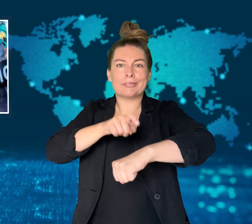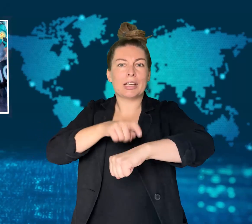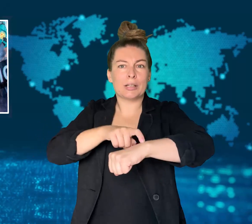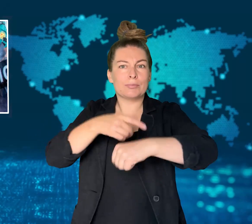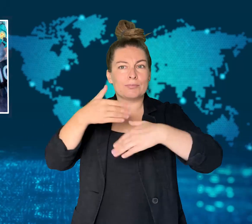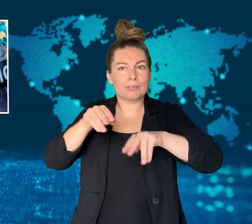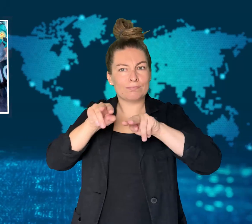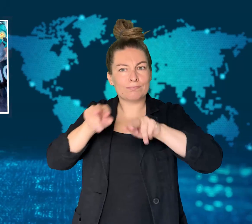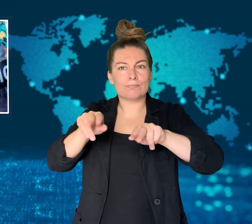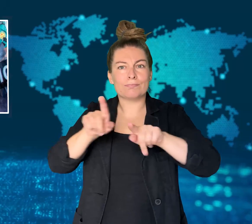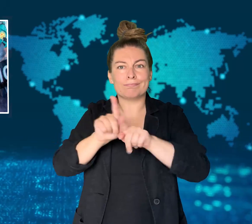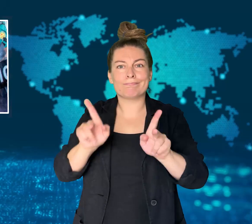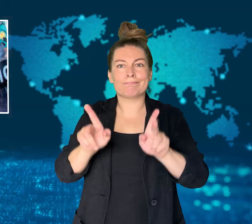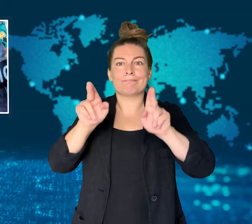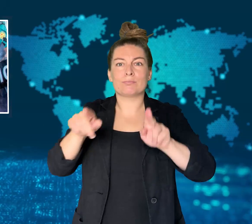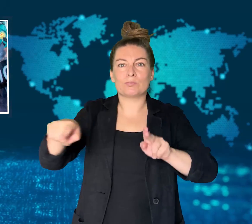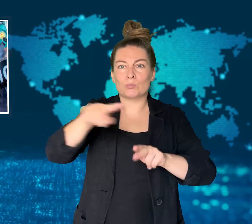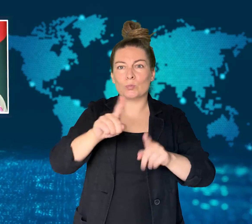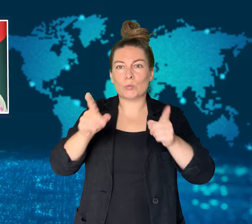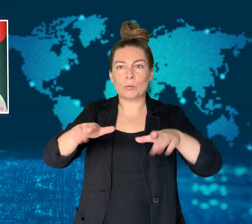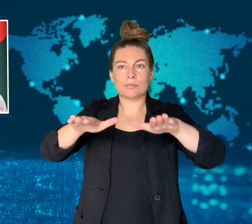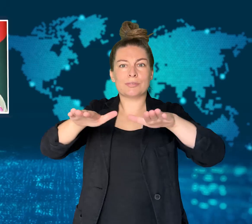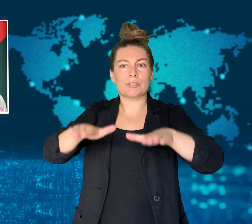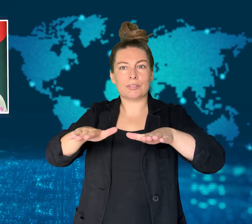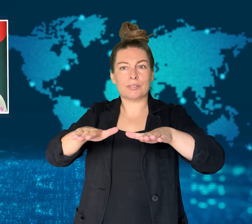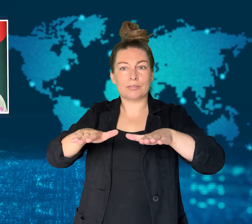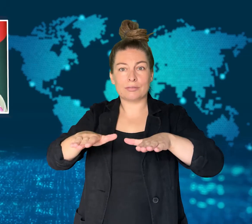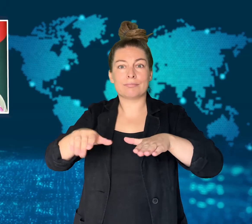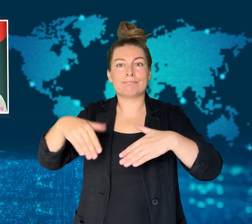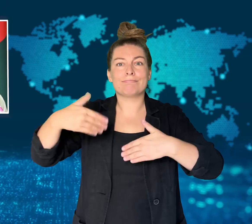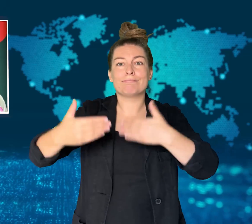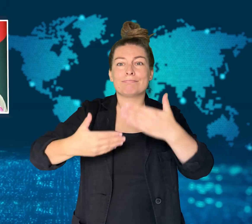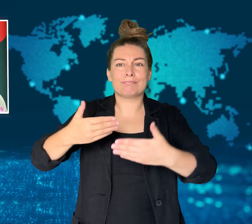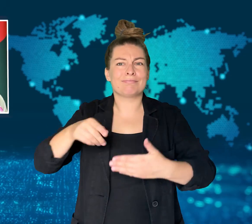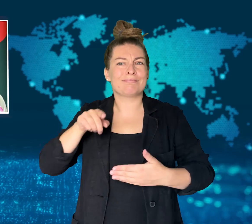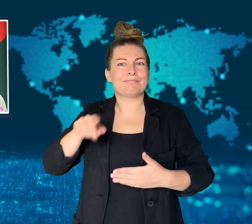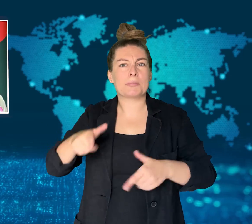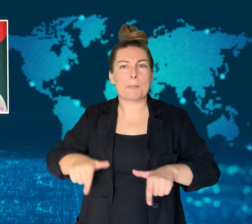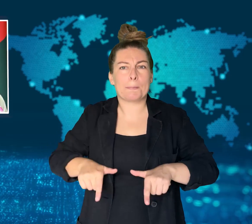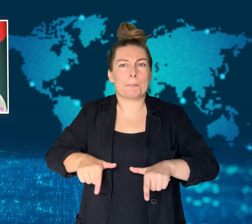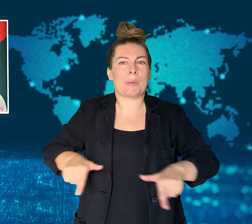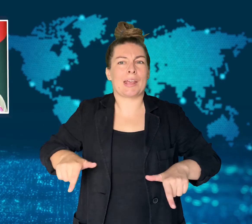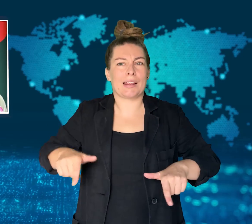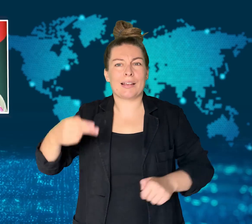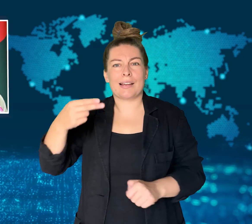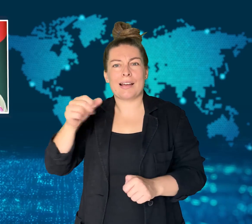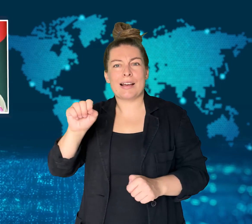The protests demanding Hasina's resignation ignited in response to